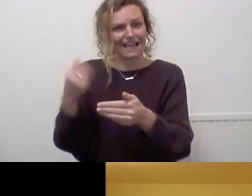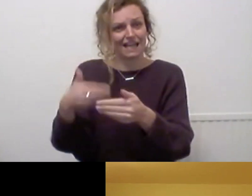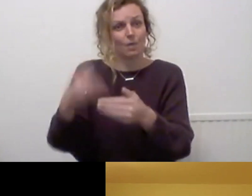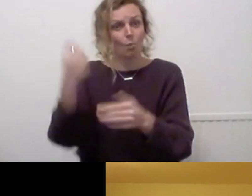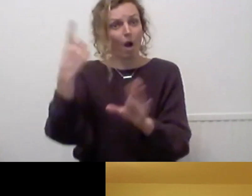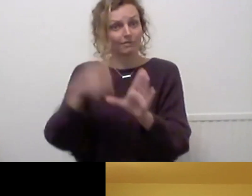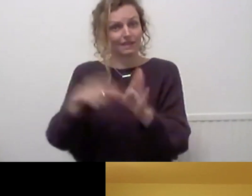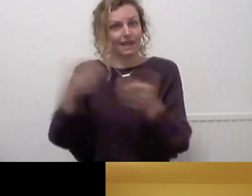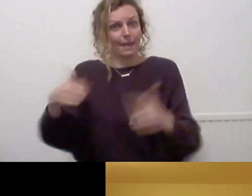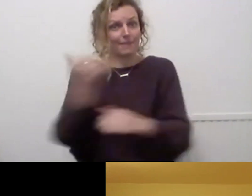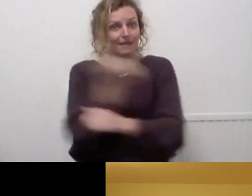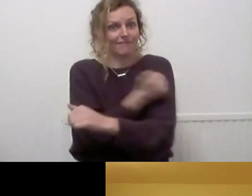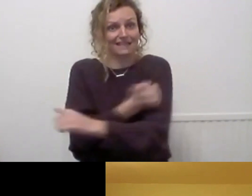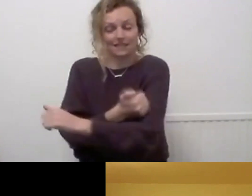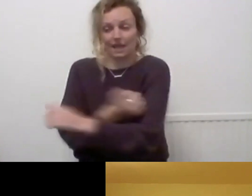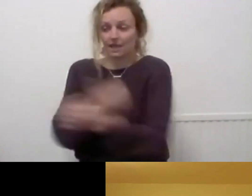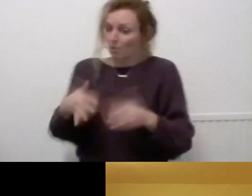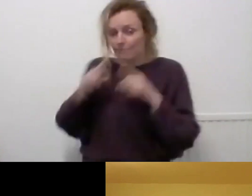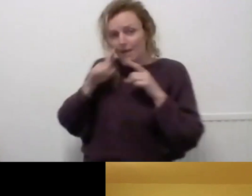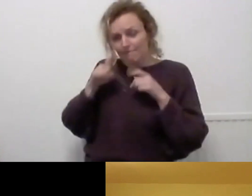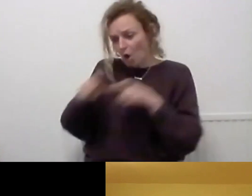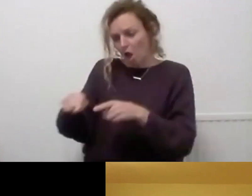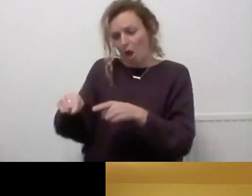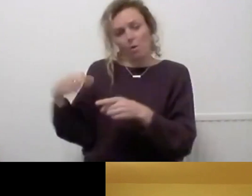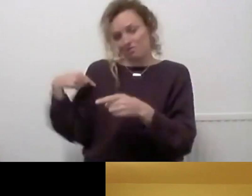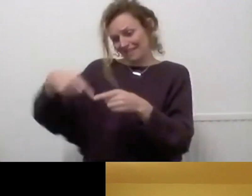continues as well. And again, what we need to balance it against what we know about COVID